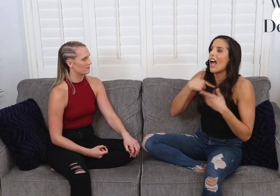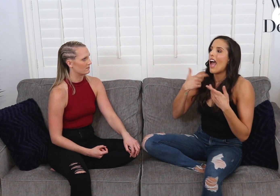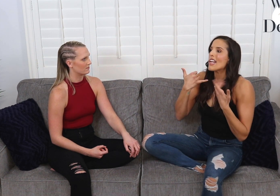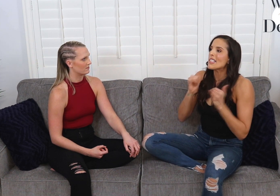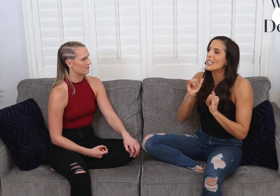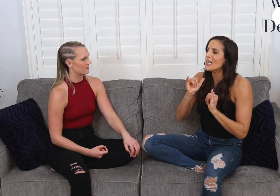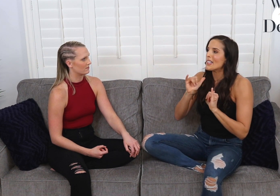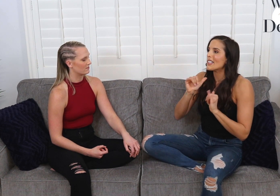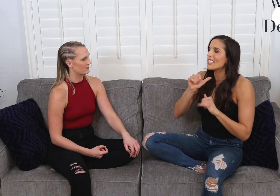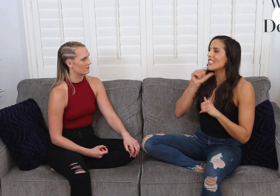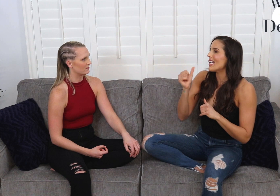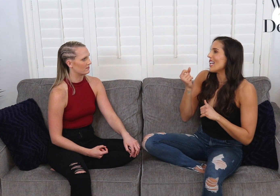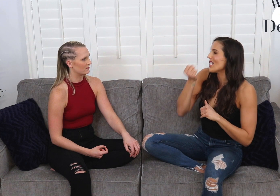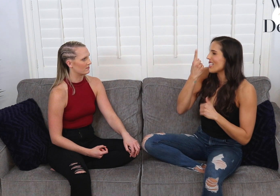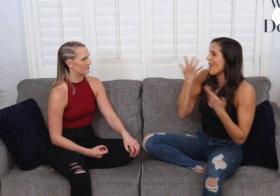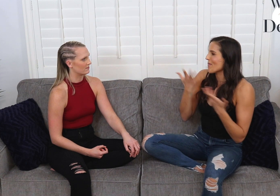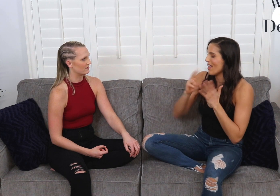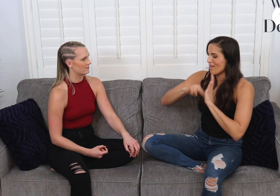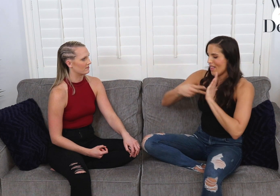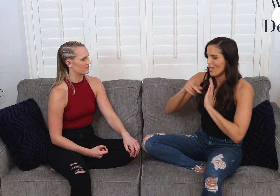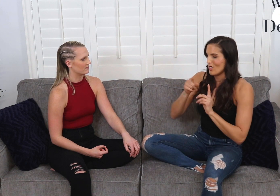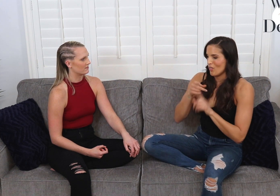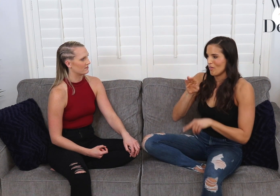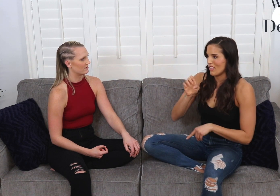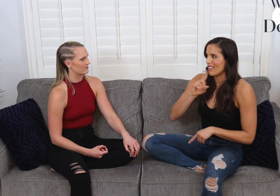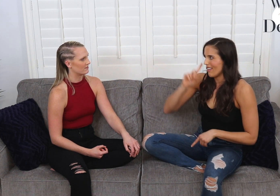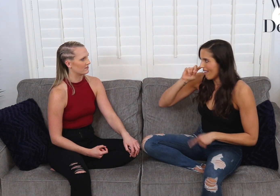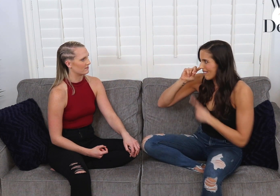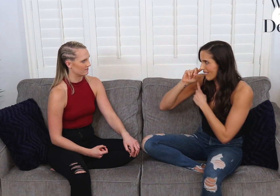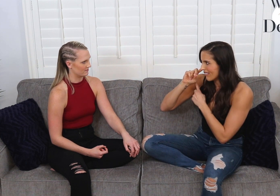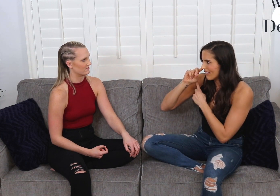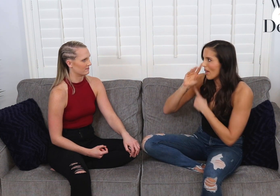because I didn't fully understand what it meant to be Deaf.